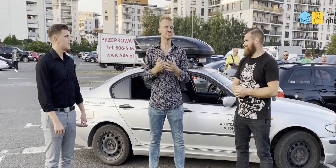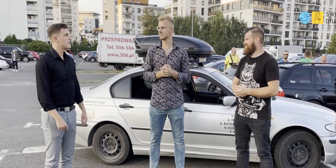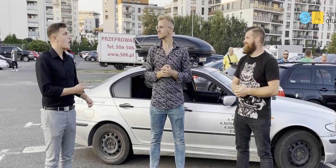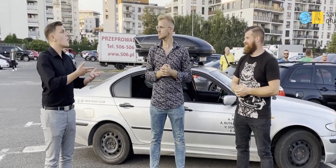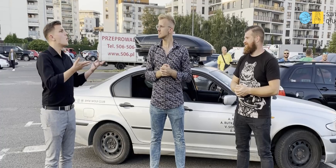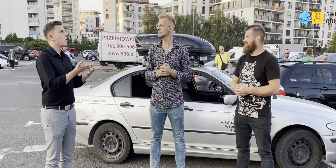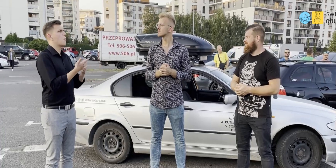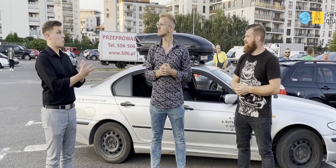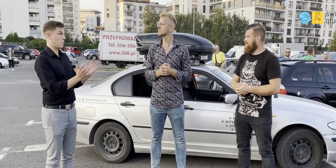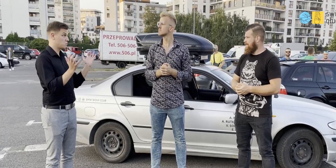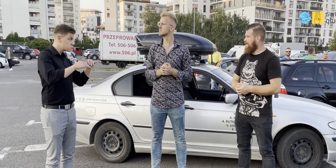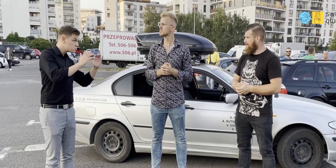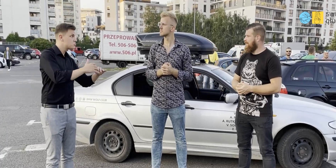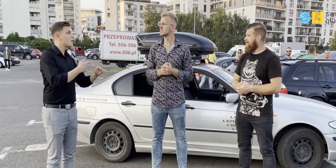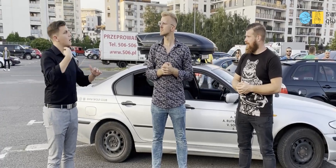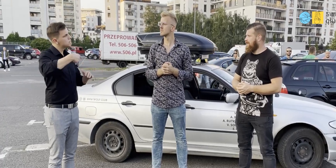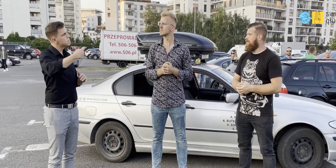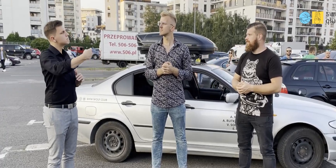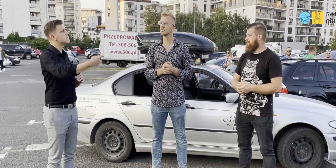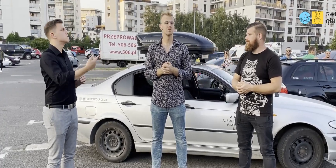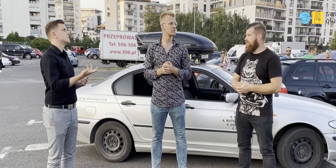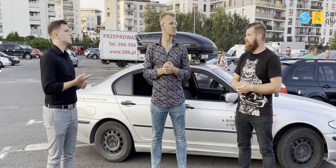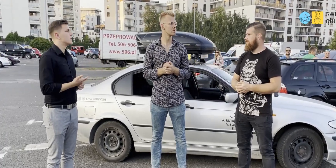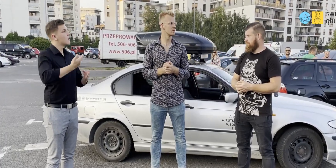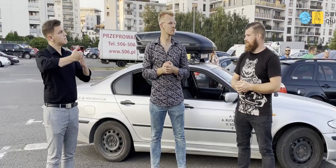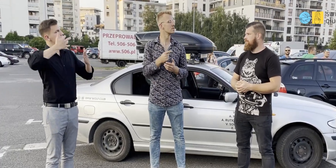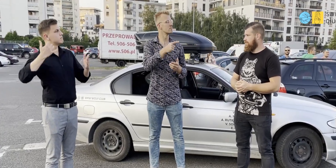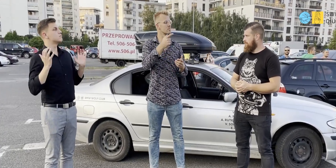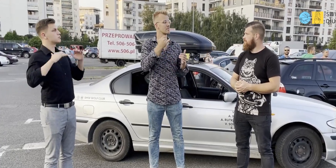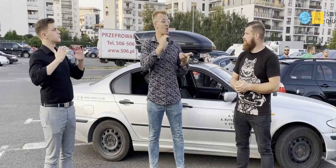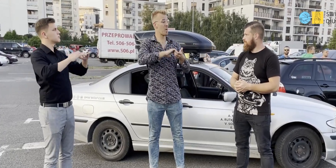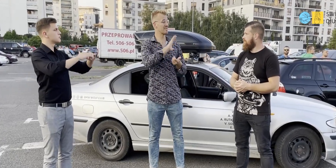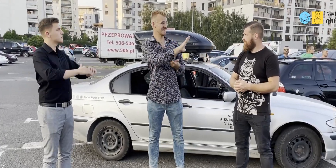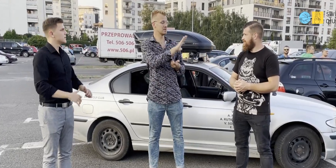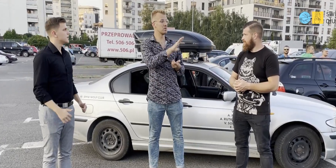[K] How often do you organize any events?